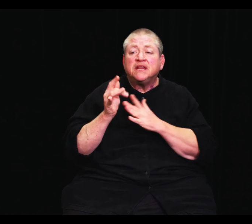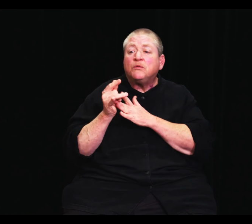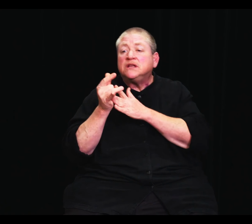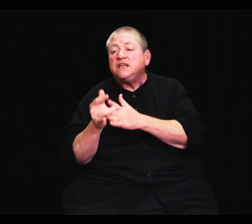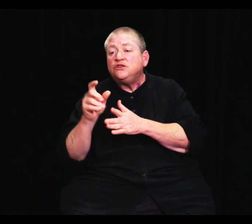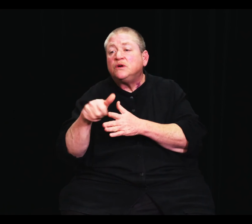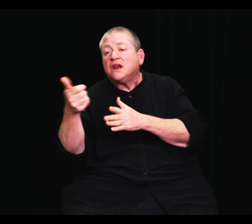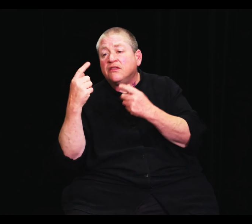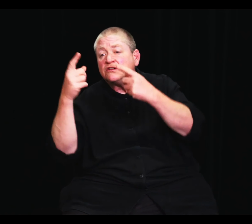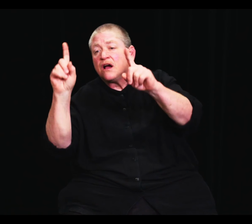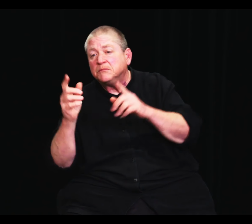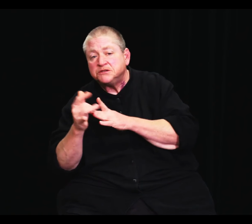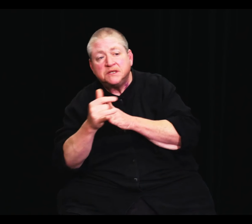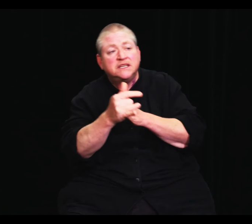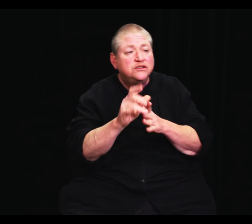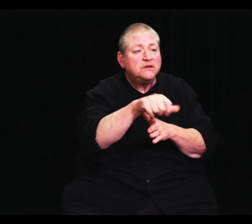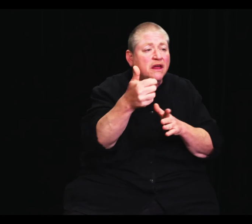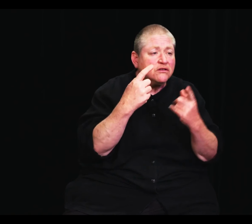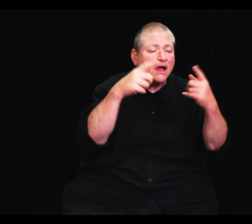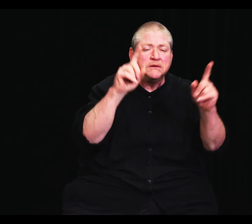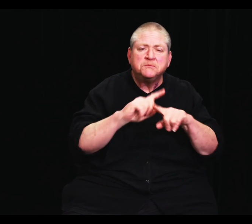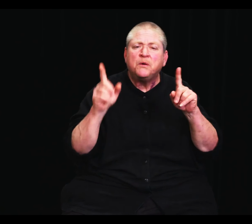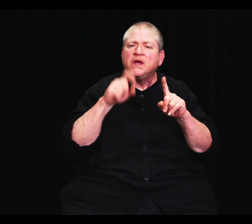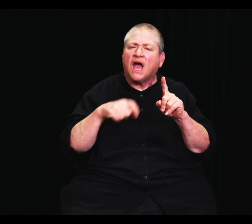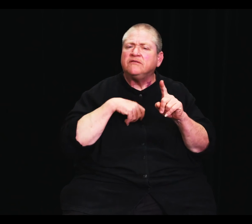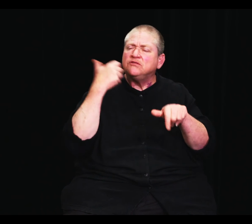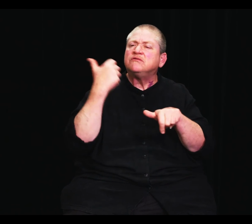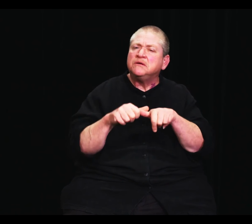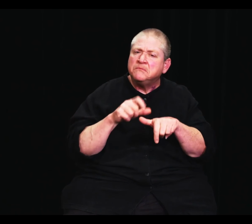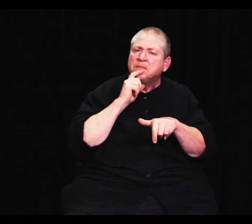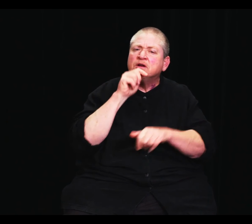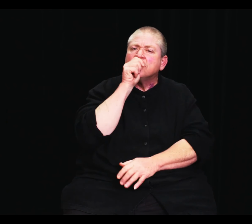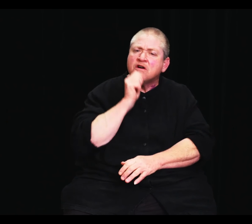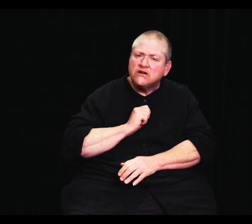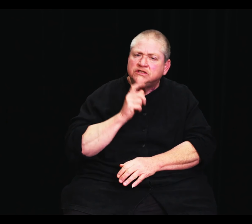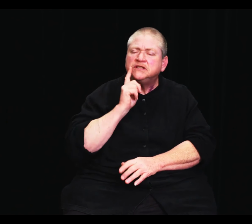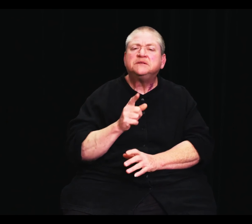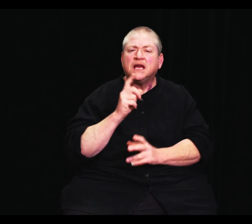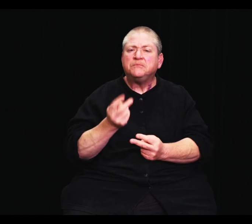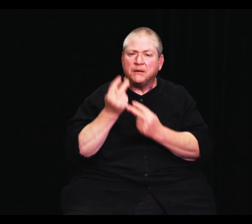we should always find time to reflect on what we've accomplished. There will always be something that may lead to another,